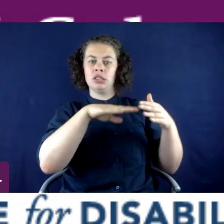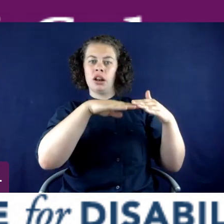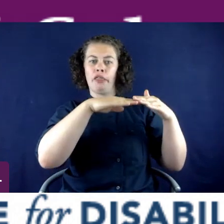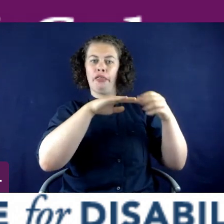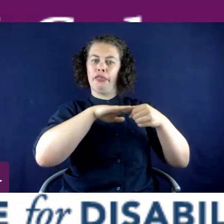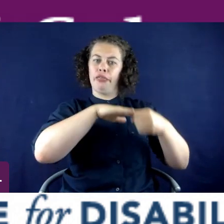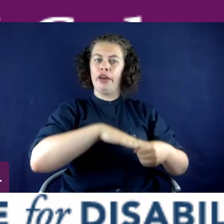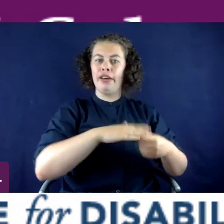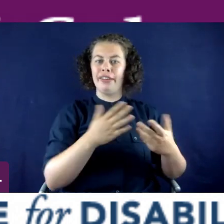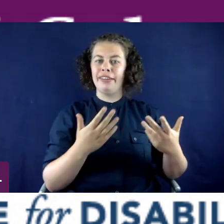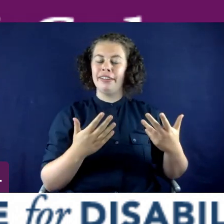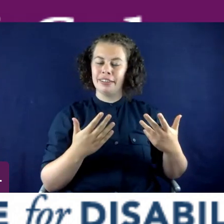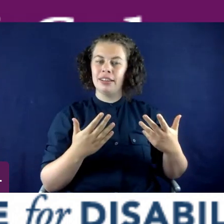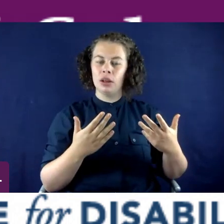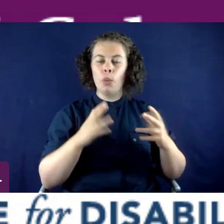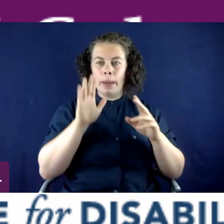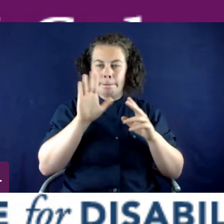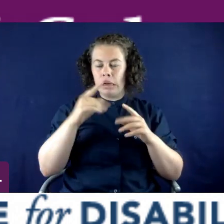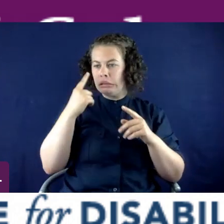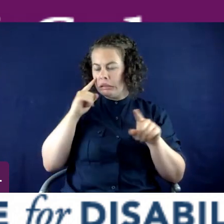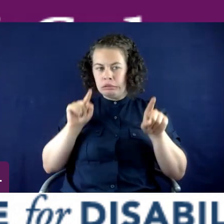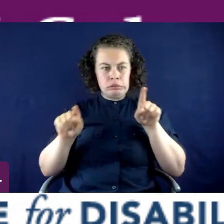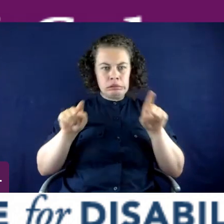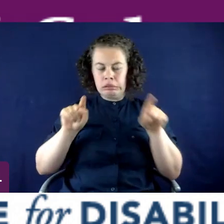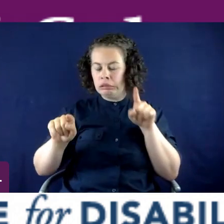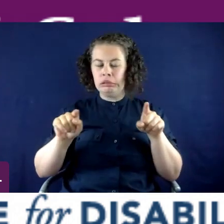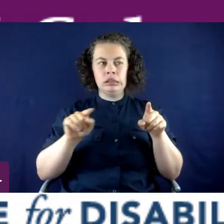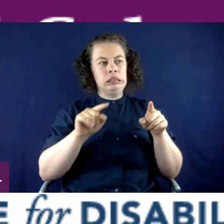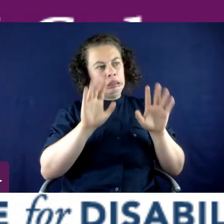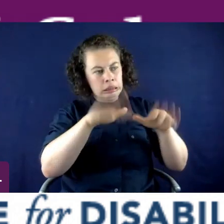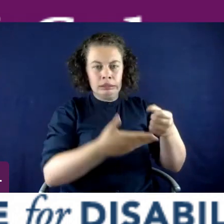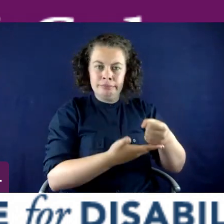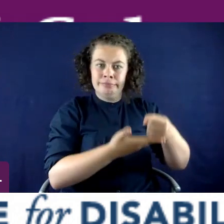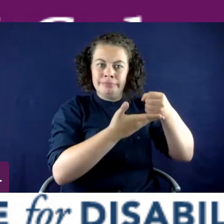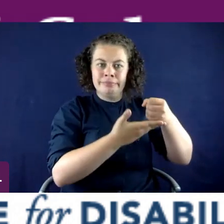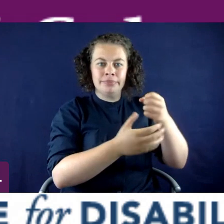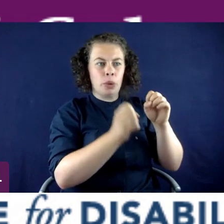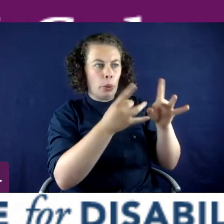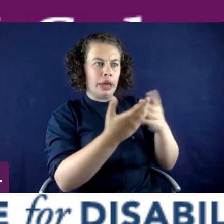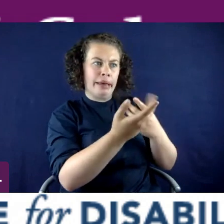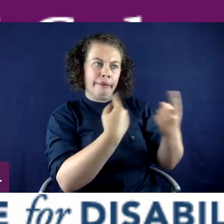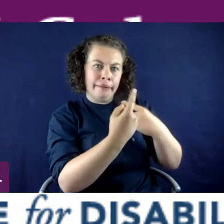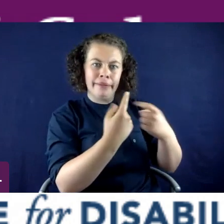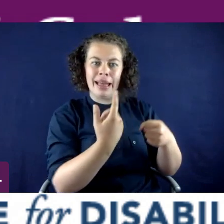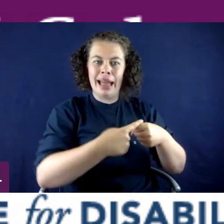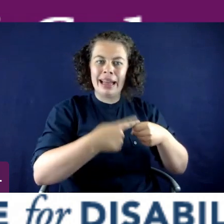, and it is OK otherwise we left them and pick them up. It is not dignified.